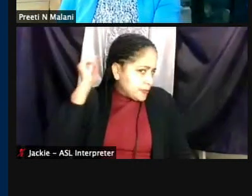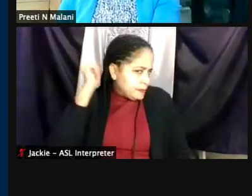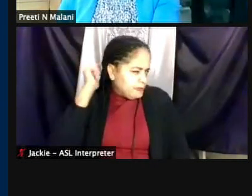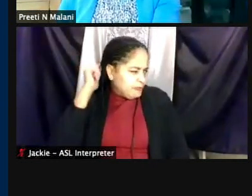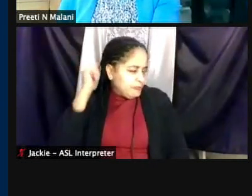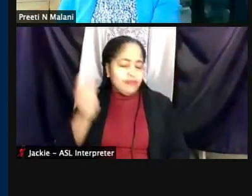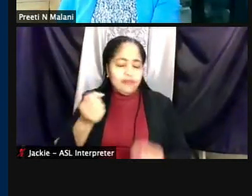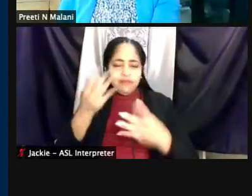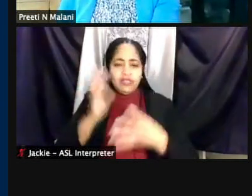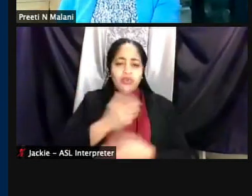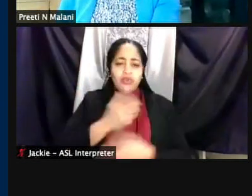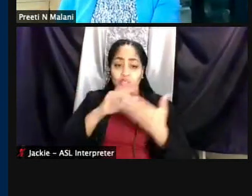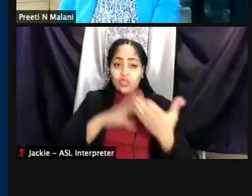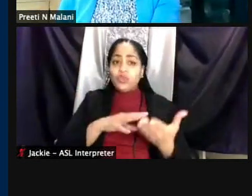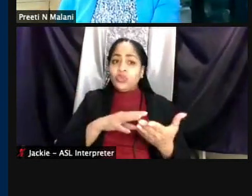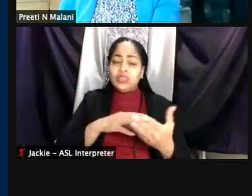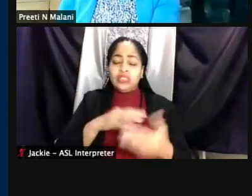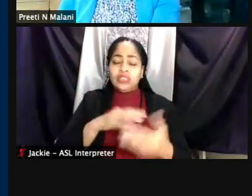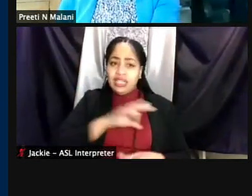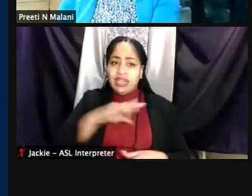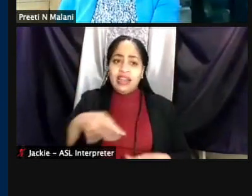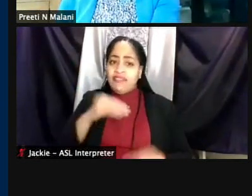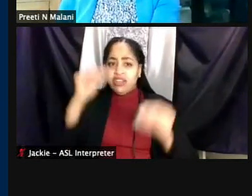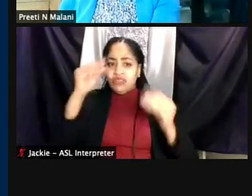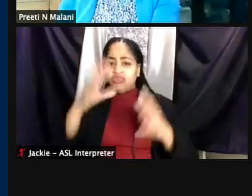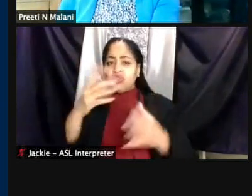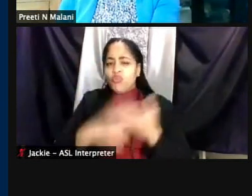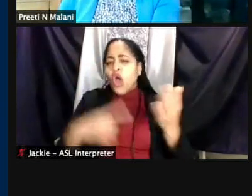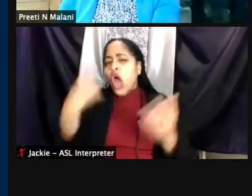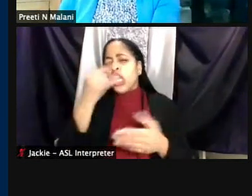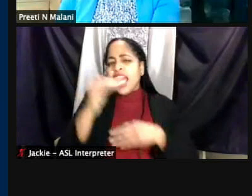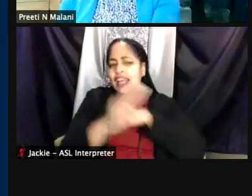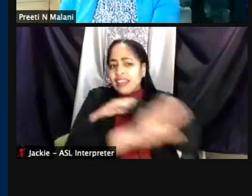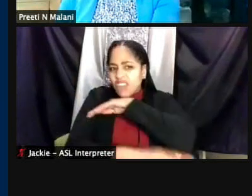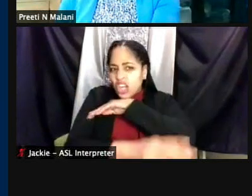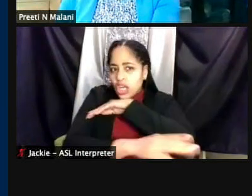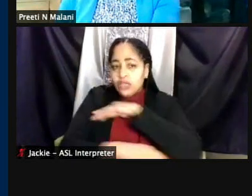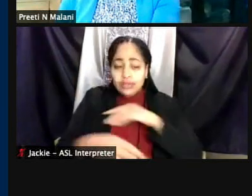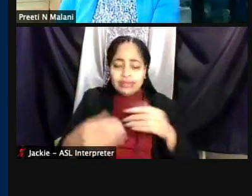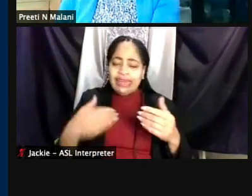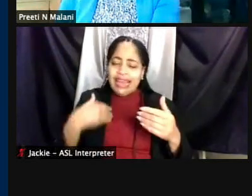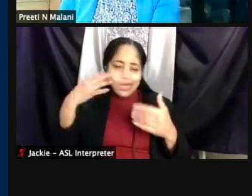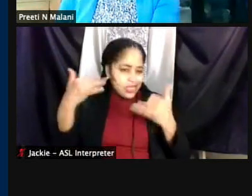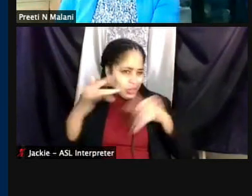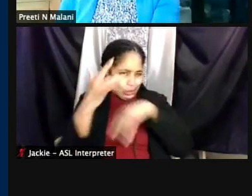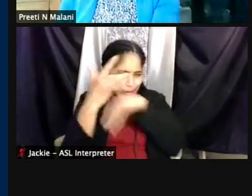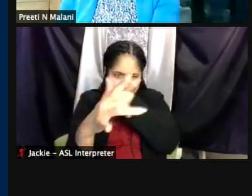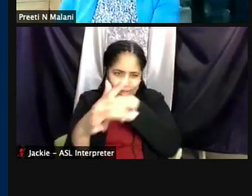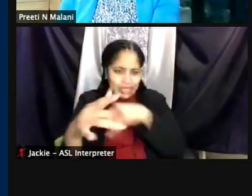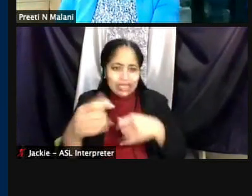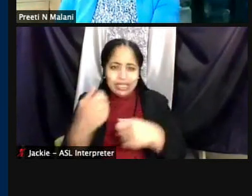what is fall 2021 gonna look like? So while it's premature to make a complete set of decisions now,